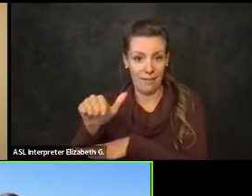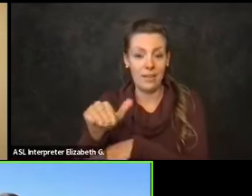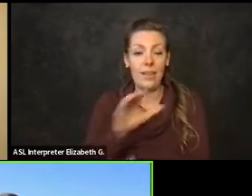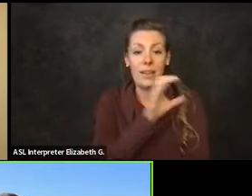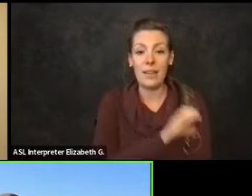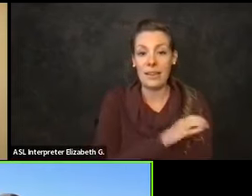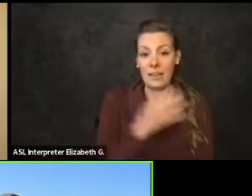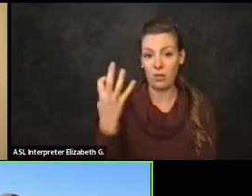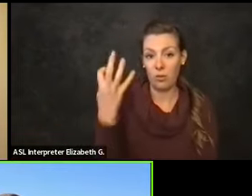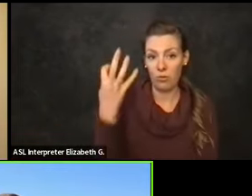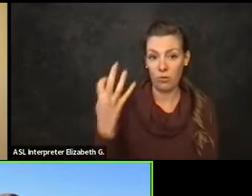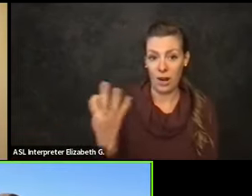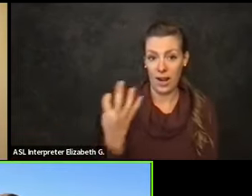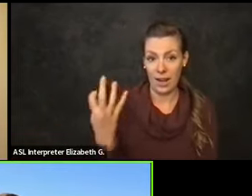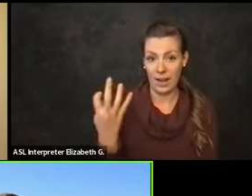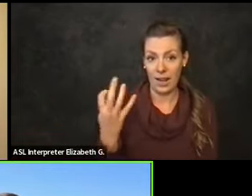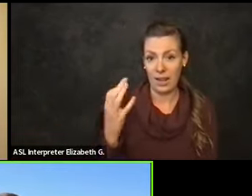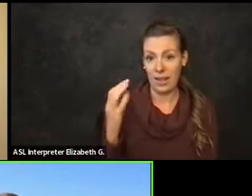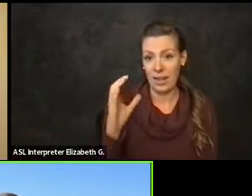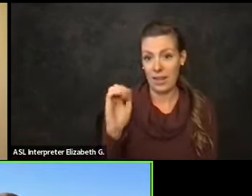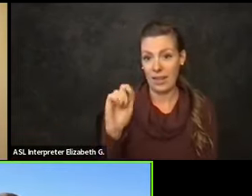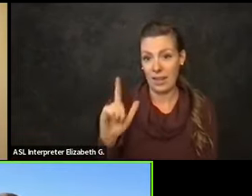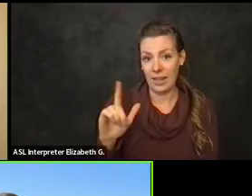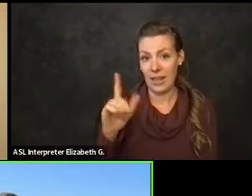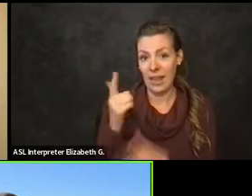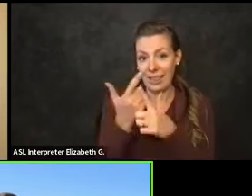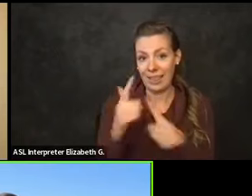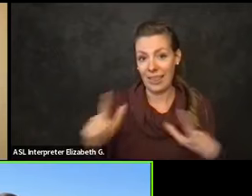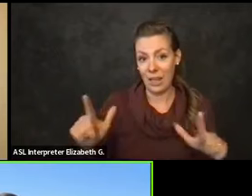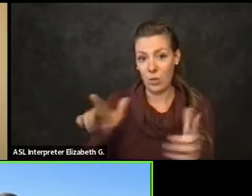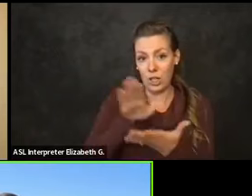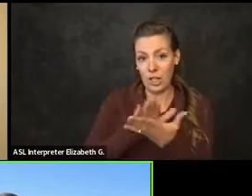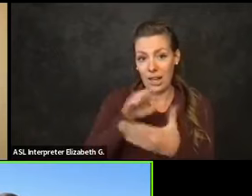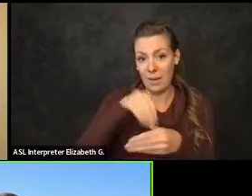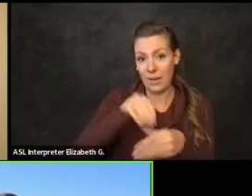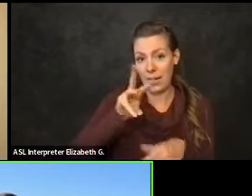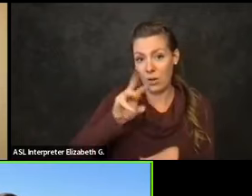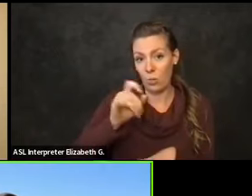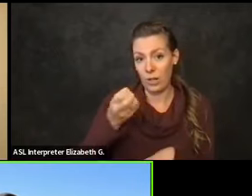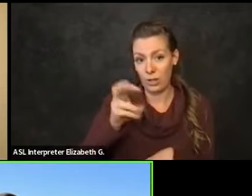Friday at Cali Calmeka Language Academy in Windsor from two to five and Lincoln